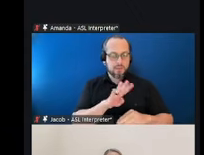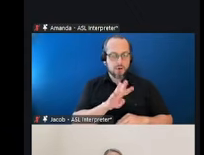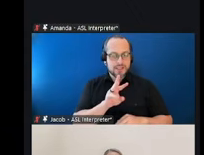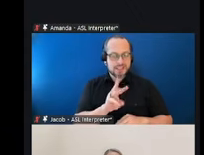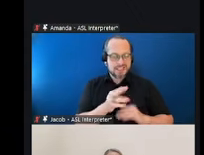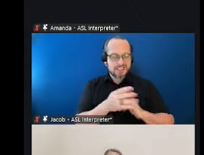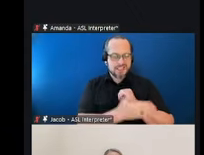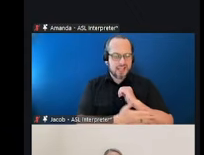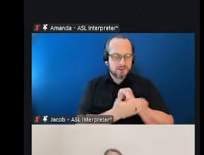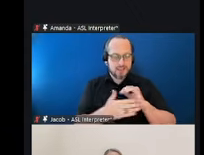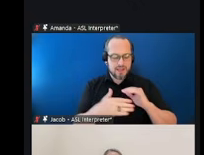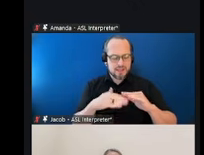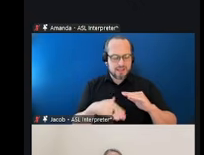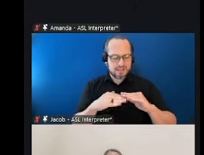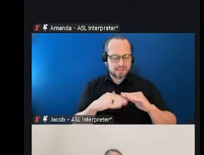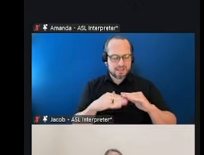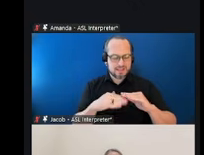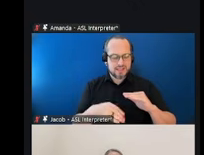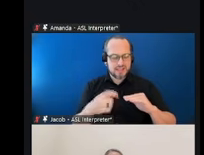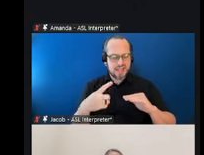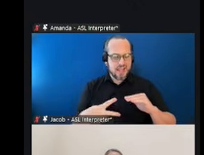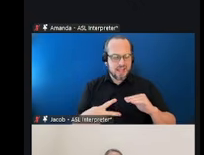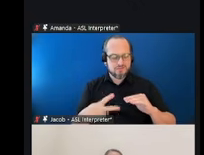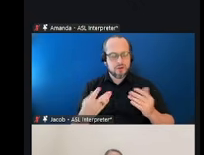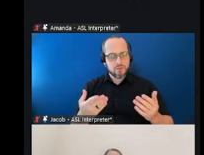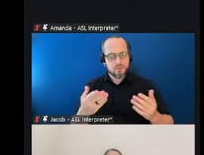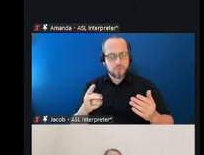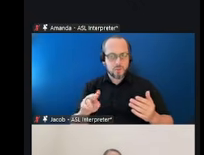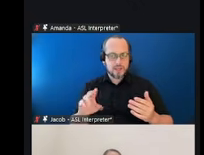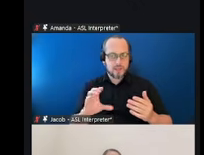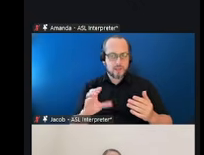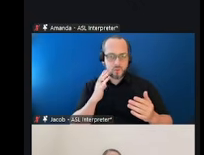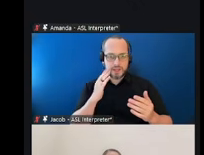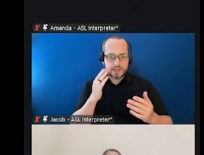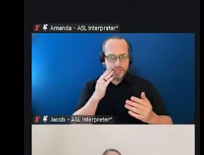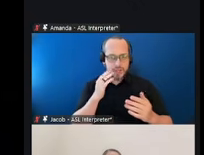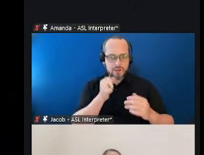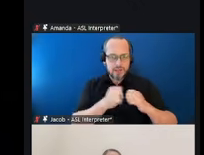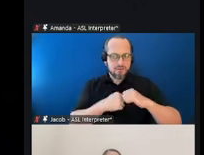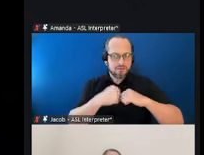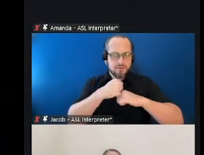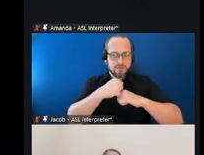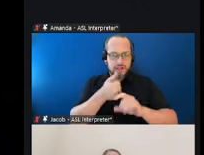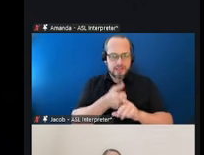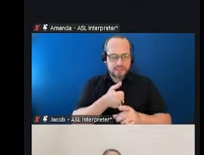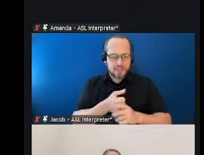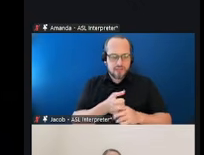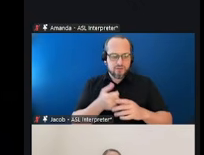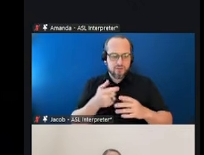half of North Carolina, we know the infrastructure doesn't grow in a vacuum. U, you have to leverage